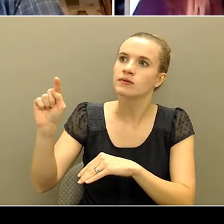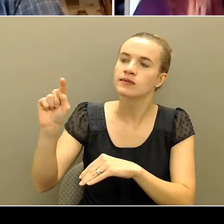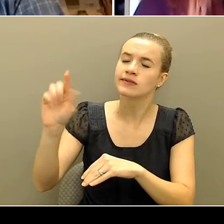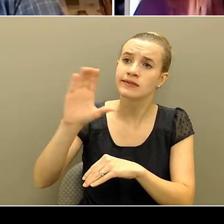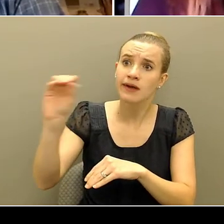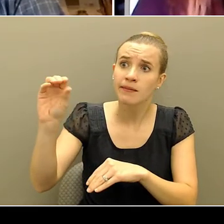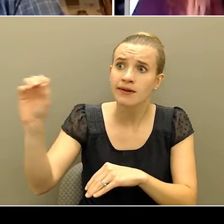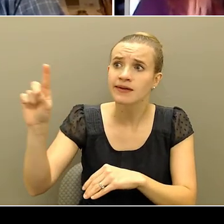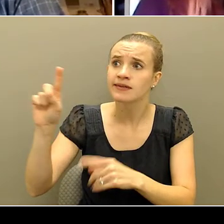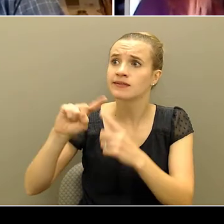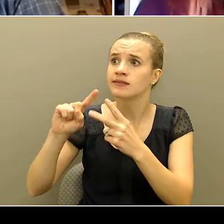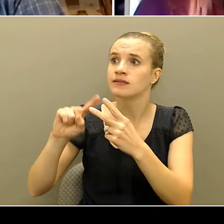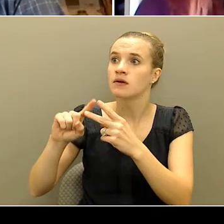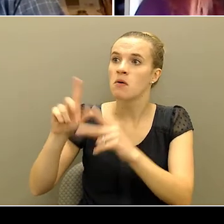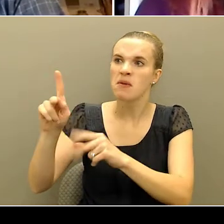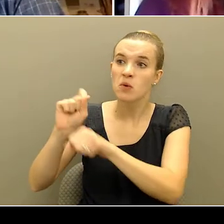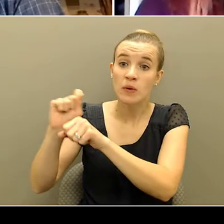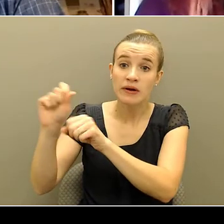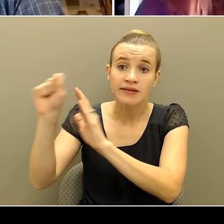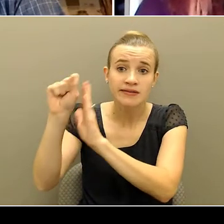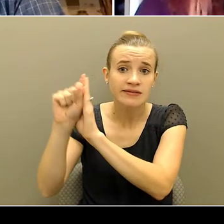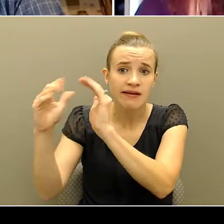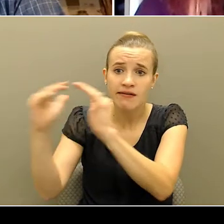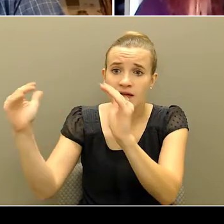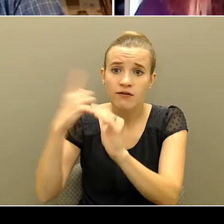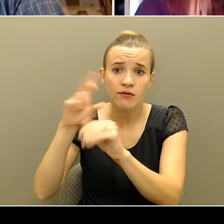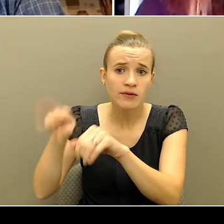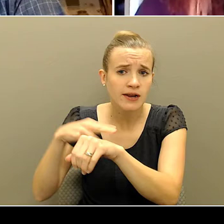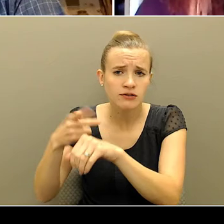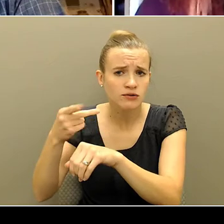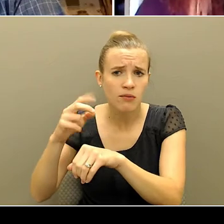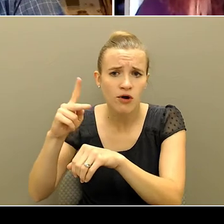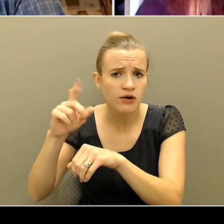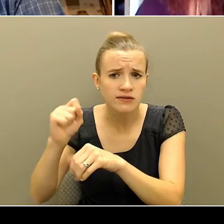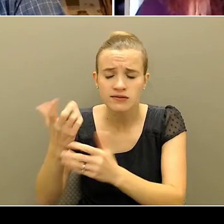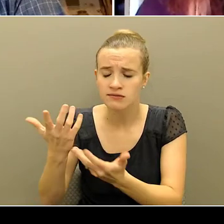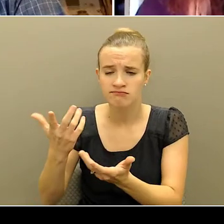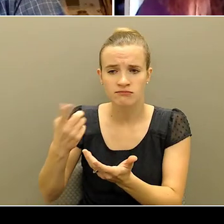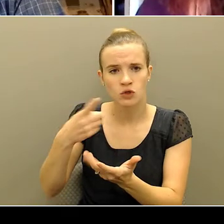Ashley: I would like them to think about how it's not just the individual person